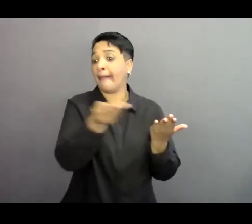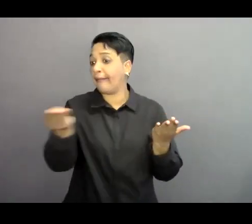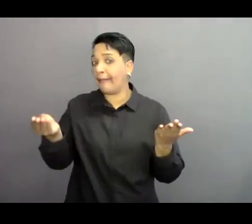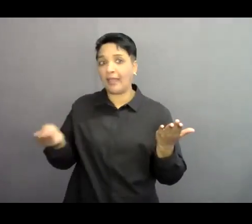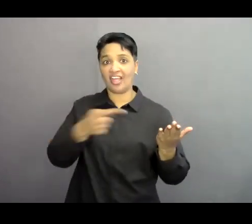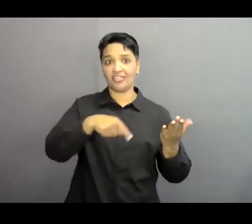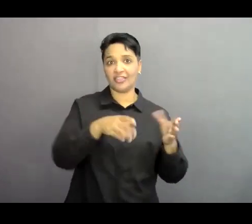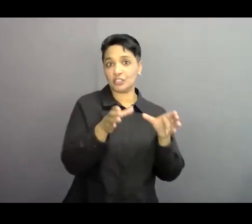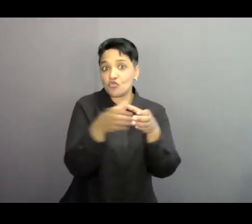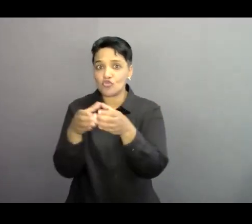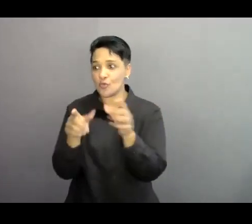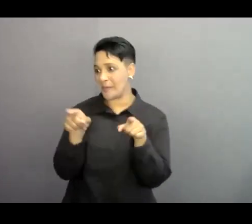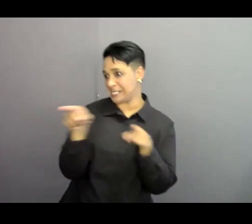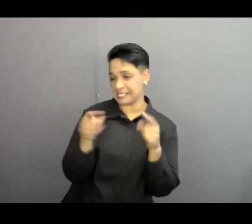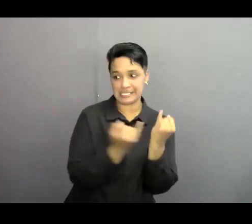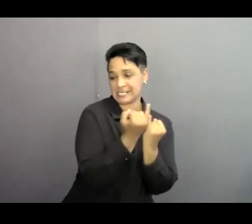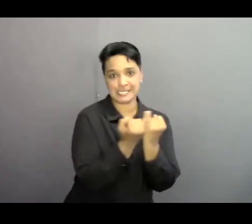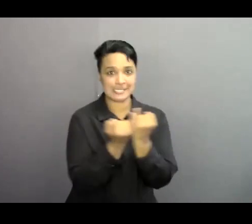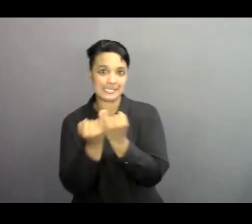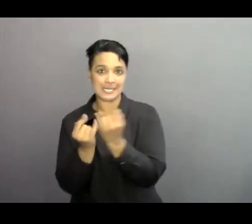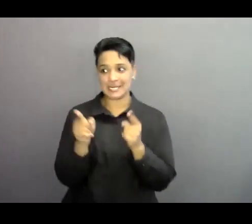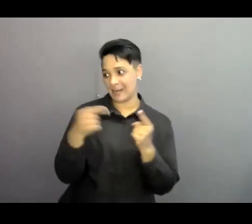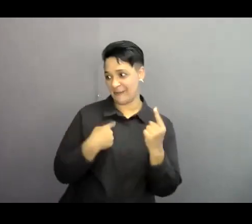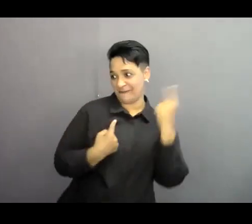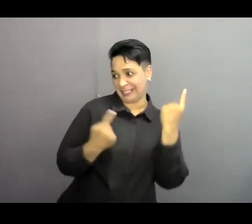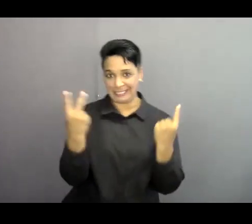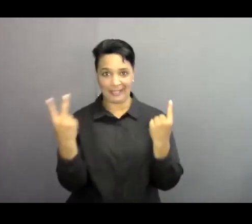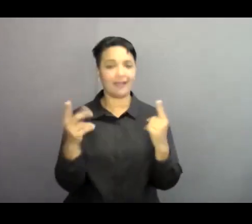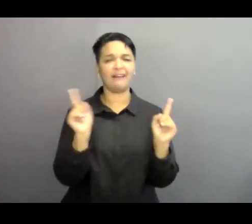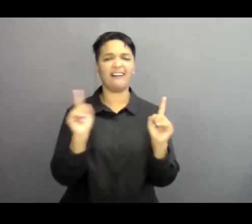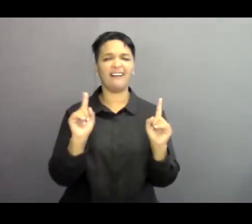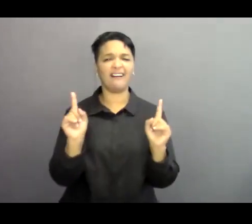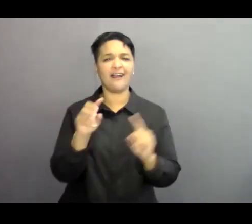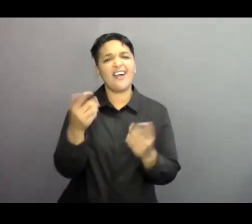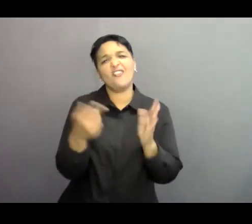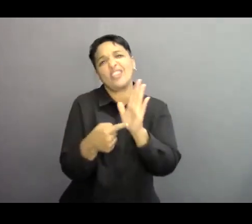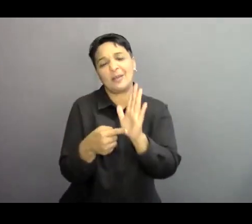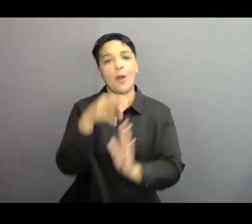not in competition with each other, unlike the moot courts, where people were on opposing teams.